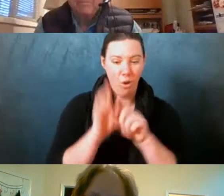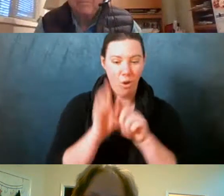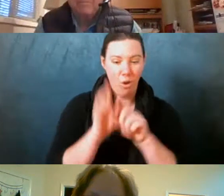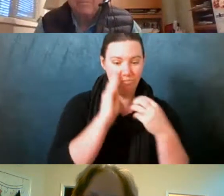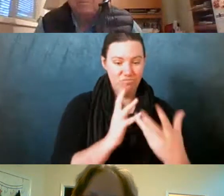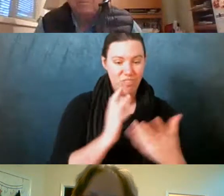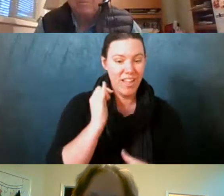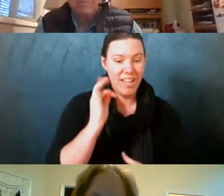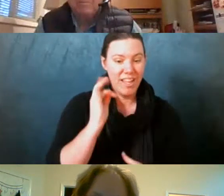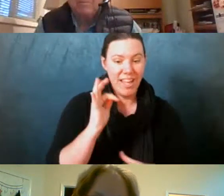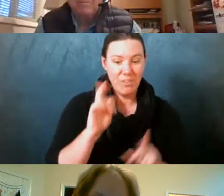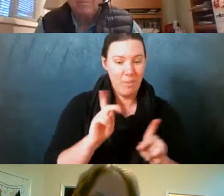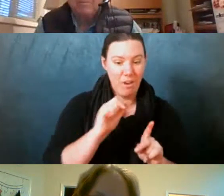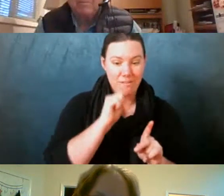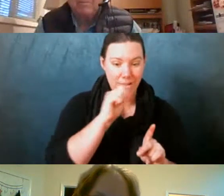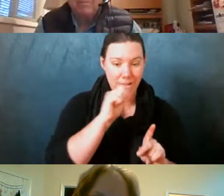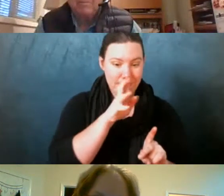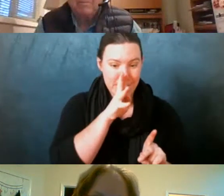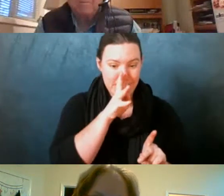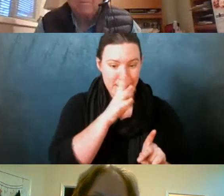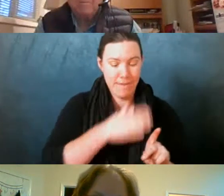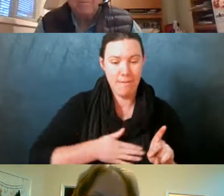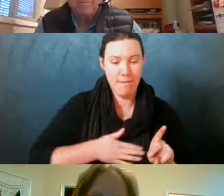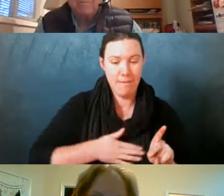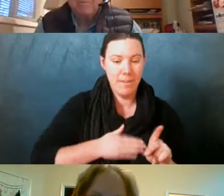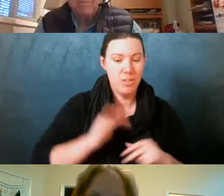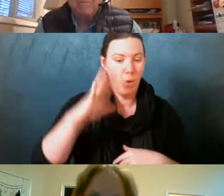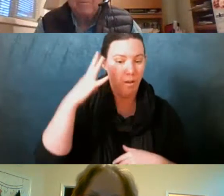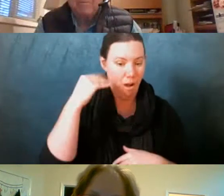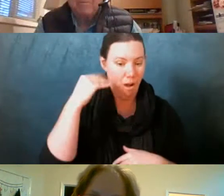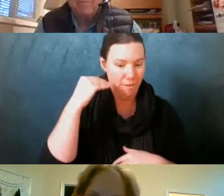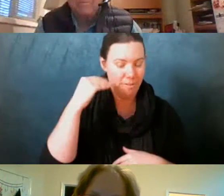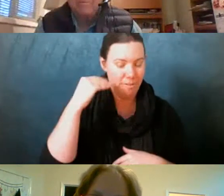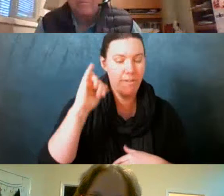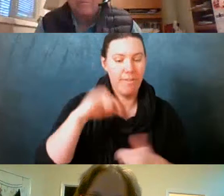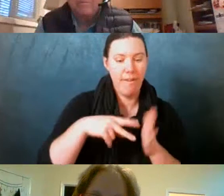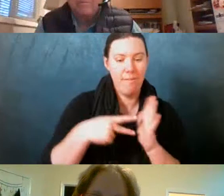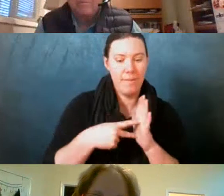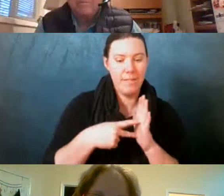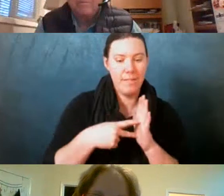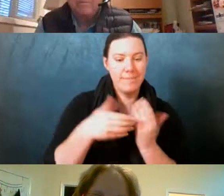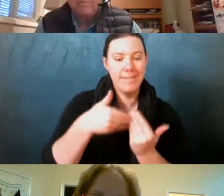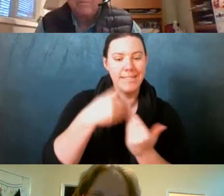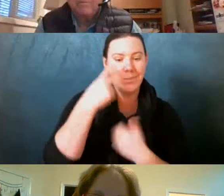if you could also turn your camera off, that way, we have more space for our ASL interpreter